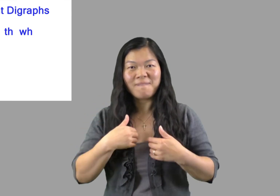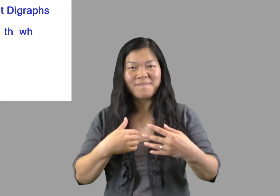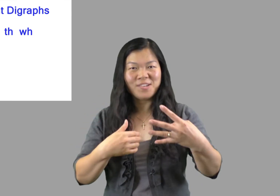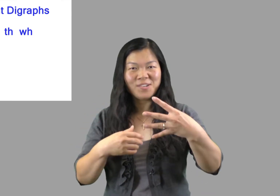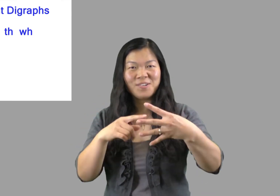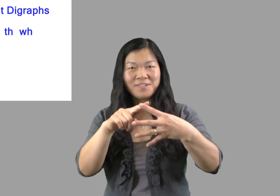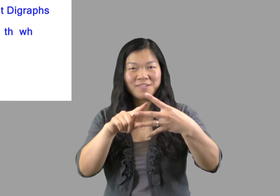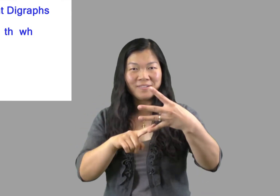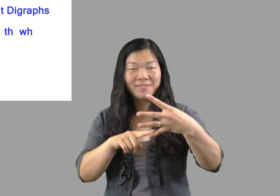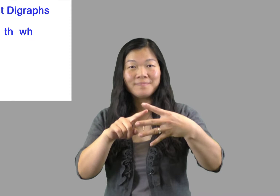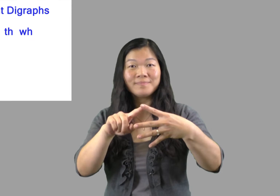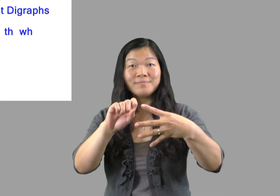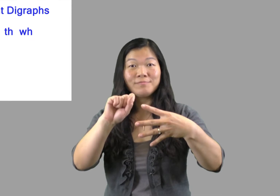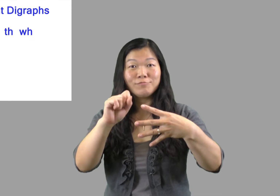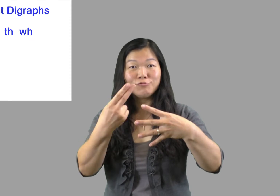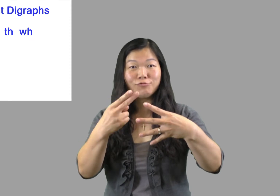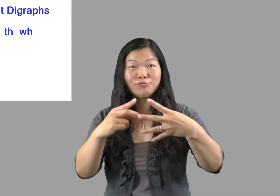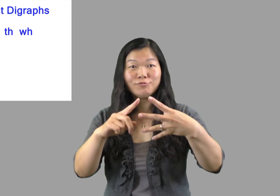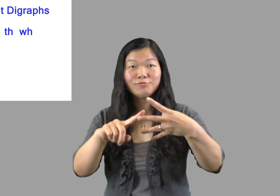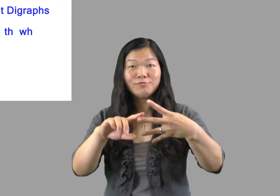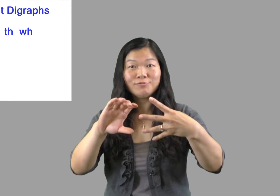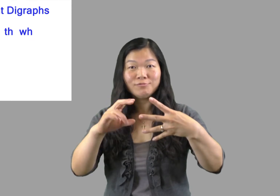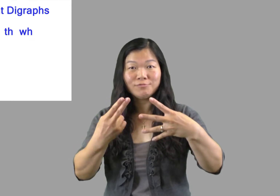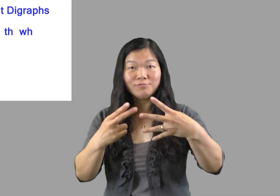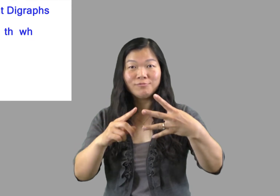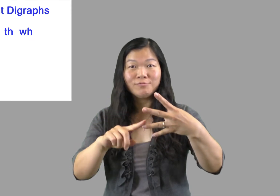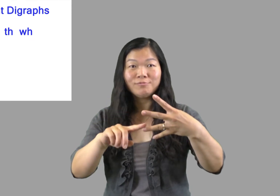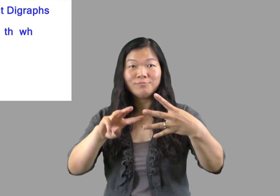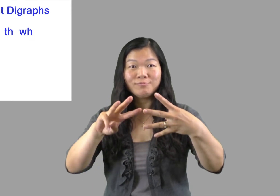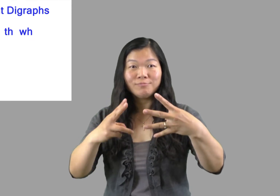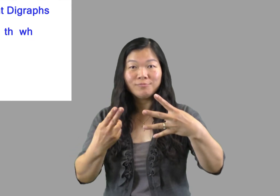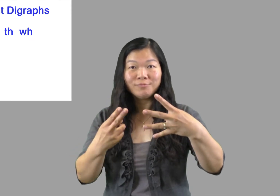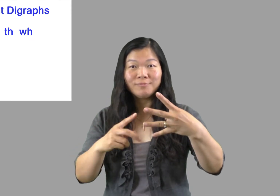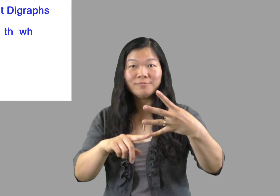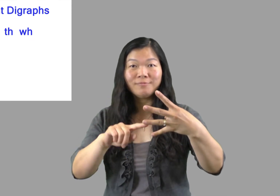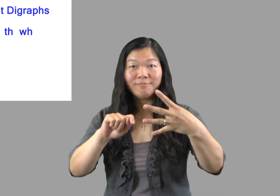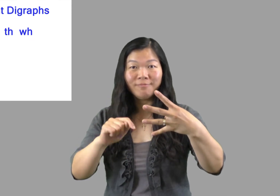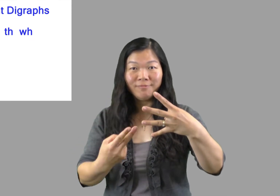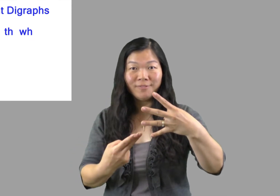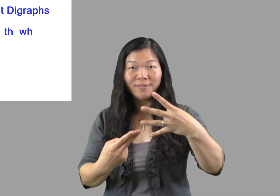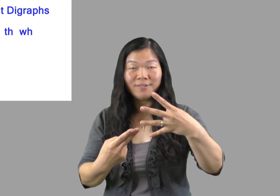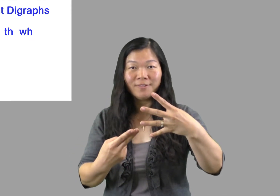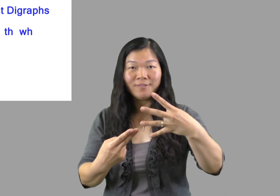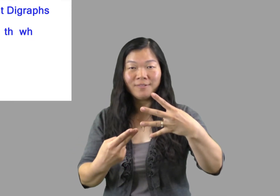There are four: sh, ch, wh, and th